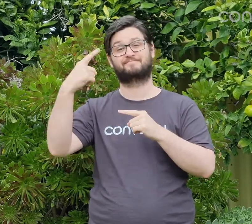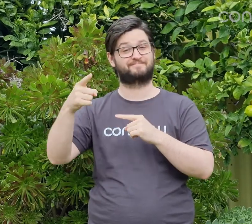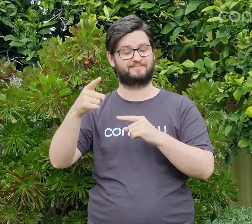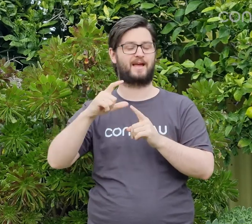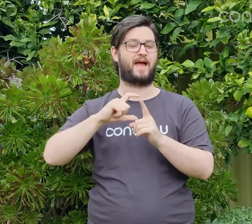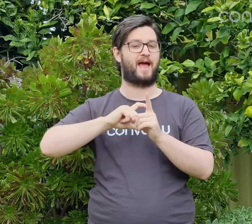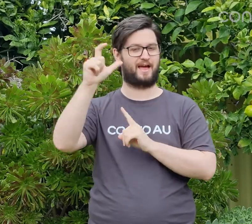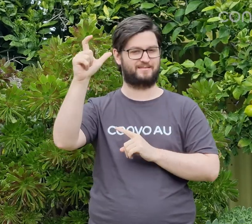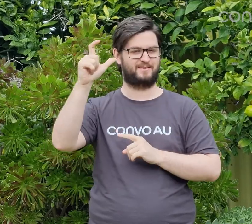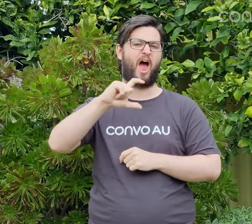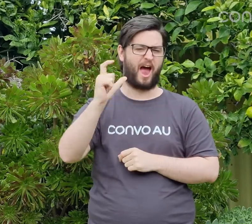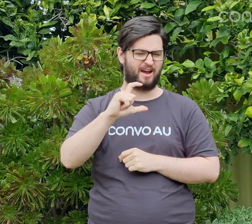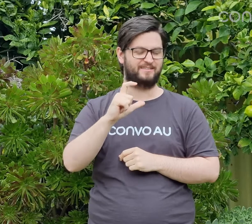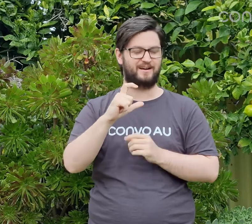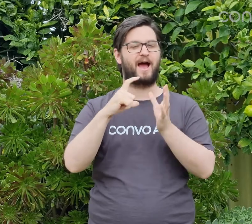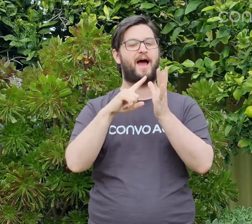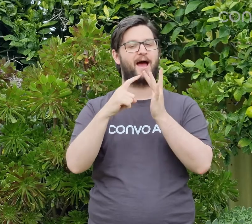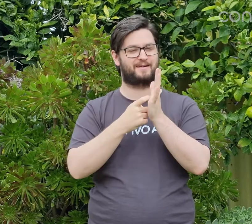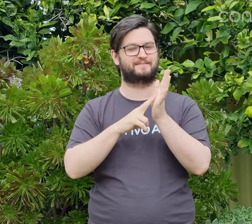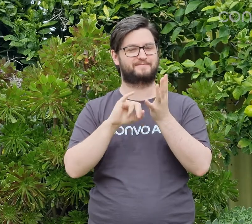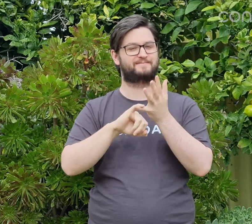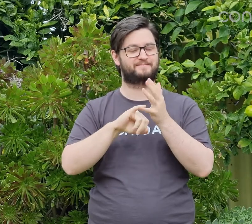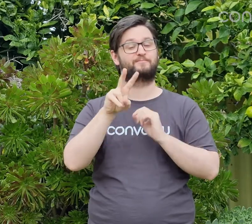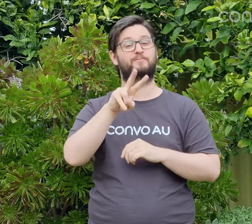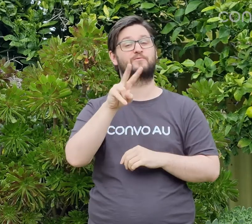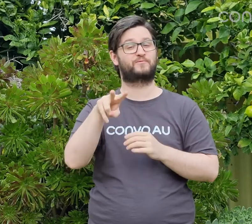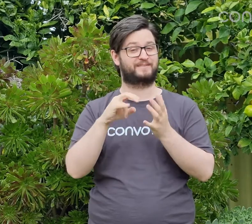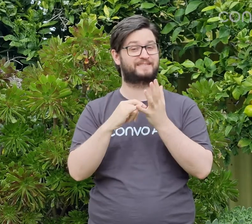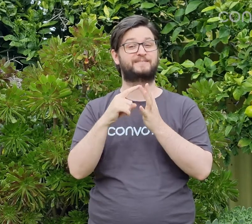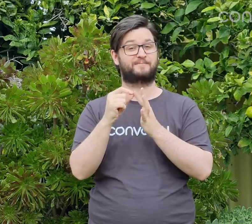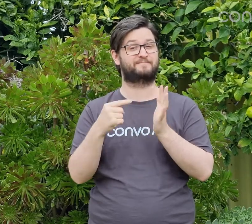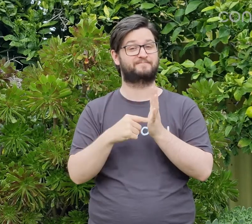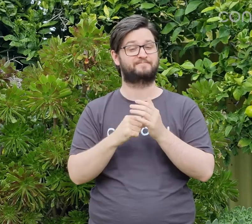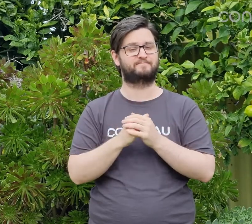and finally at Cairns on 22 September.